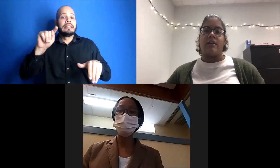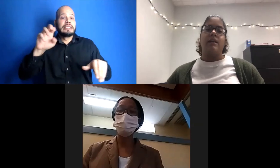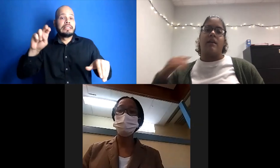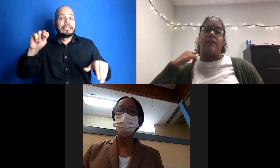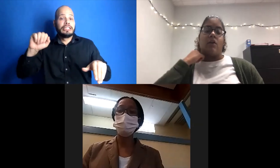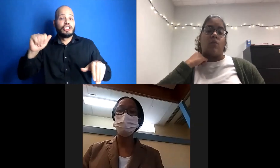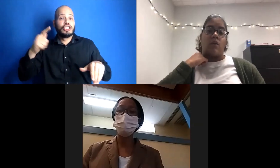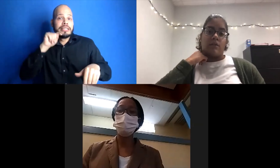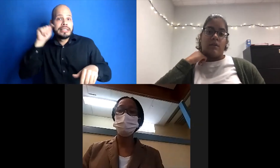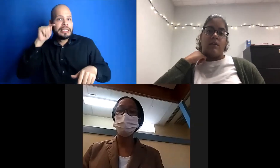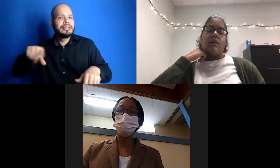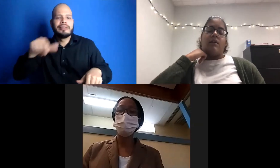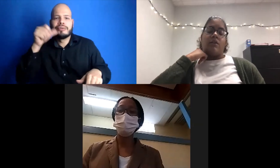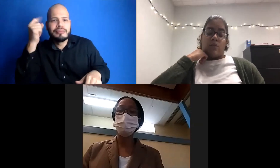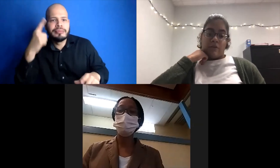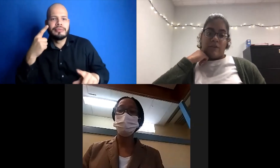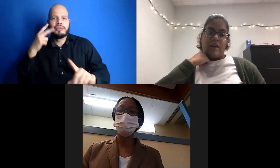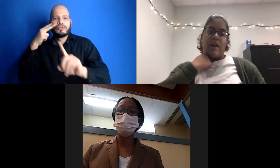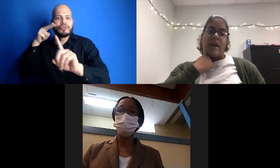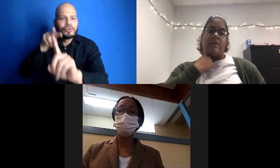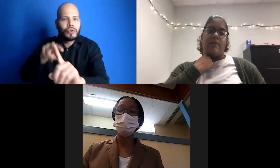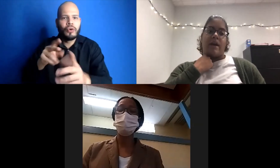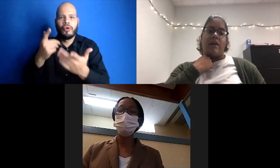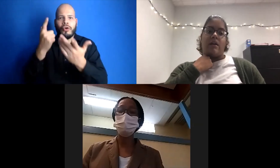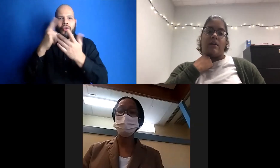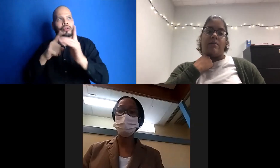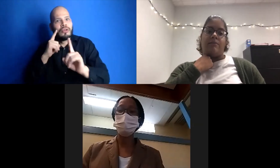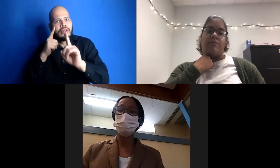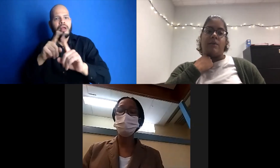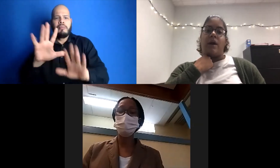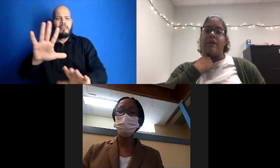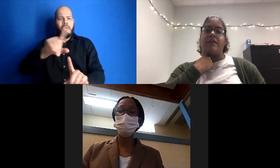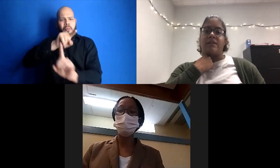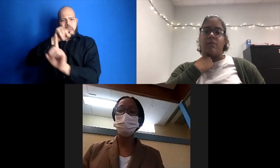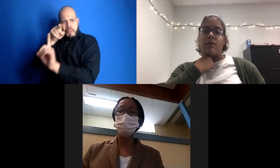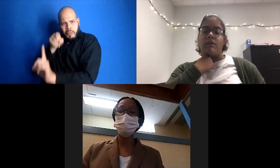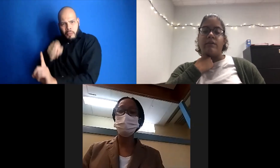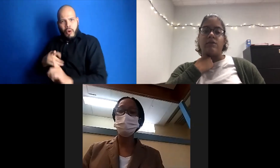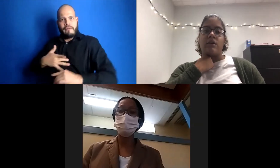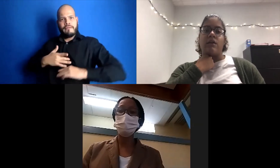that they're worth they're worth it and that um they'll have that support in the future